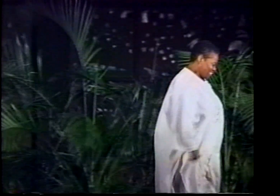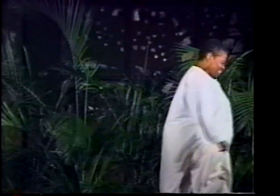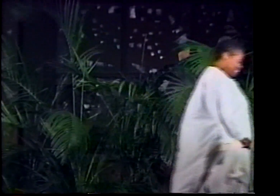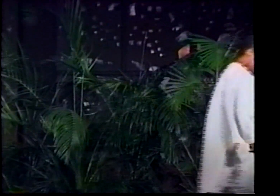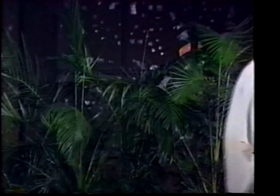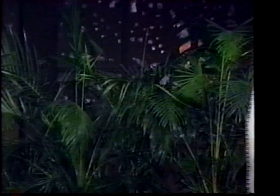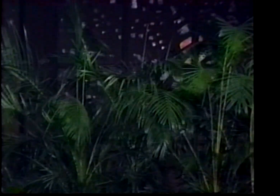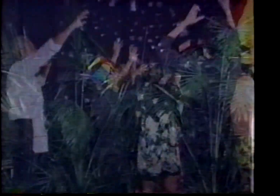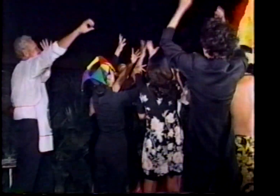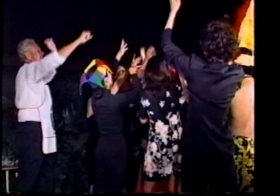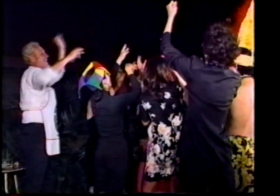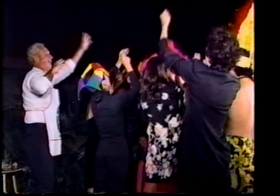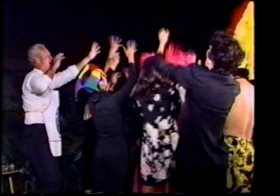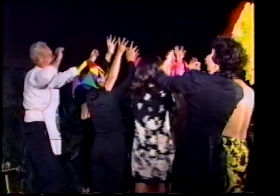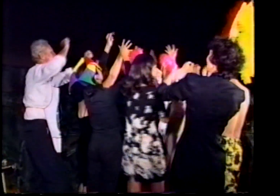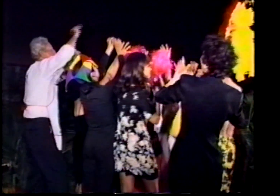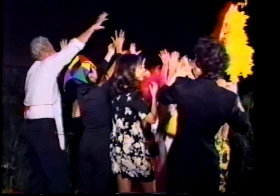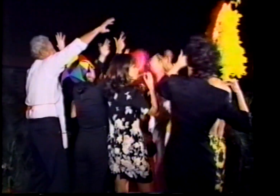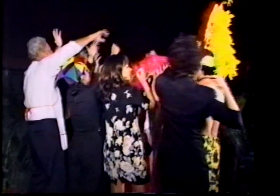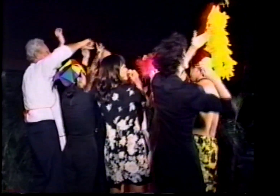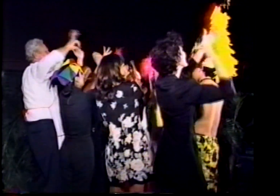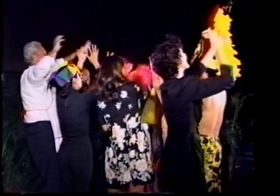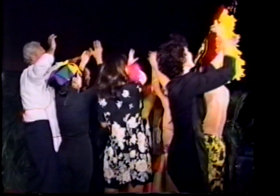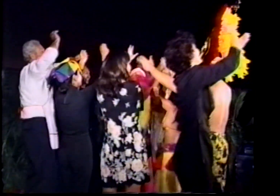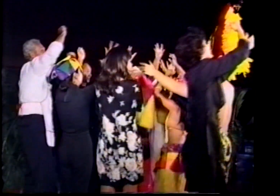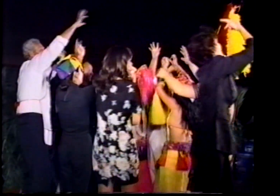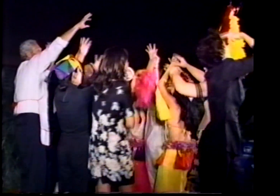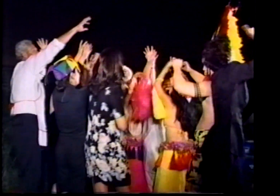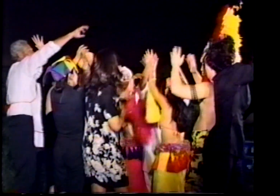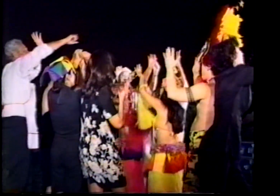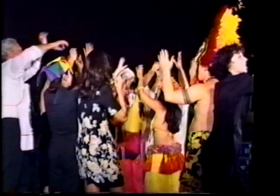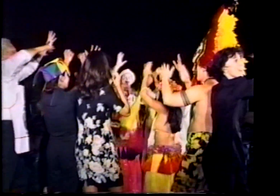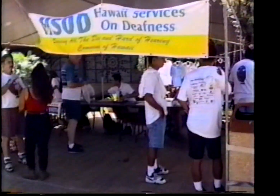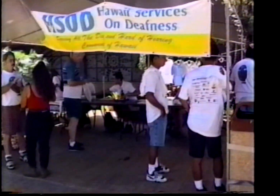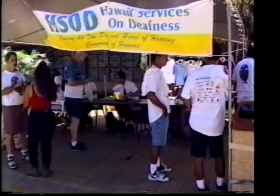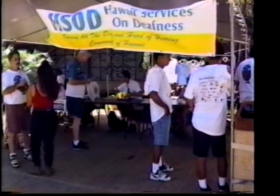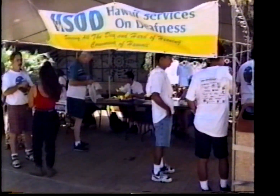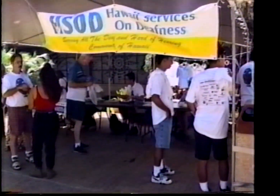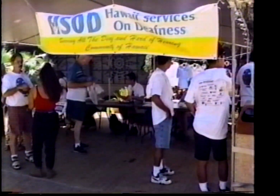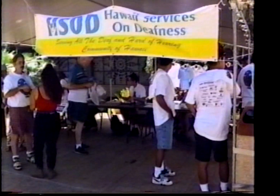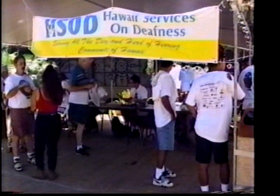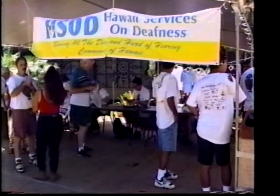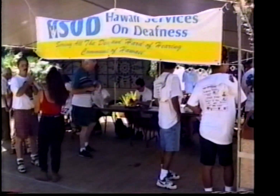ant. This celebration of language and arts acted as a catalyst combining an understanding and